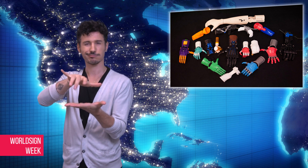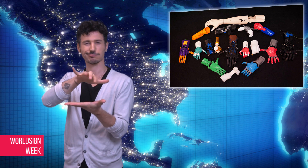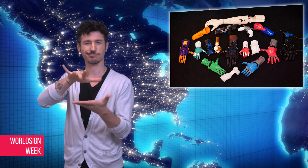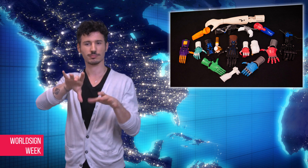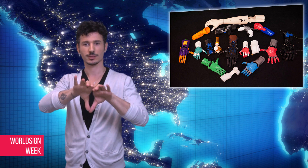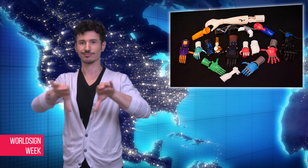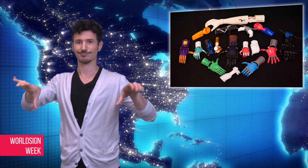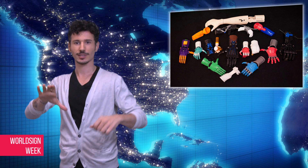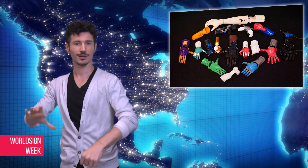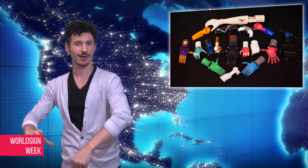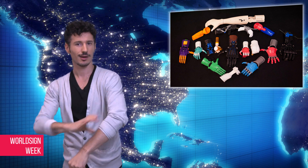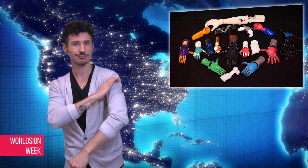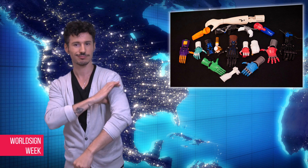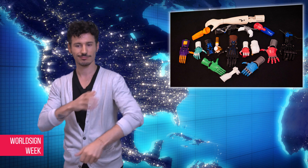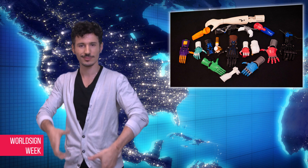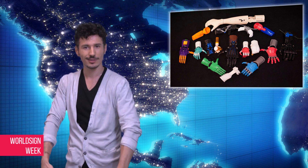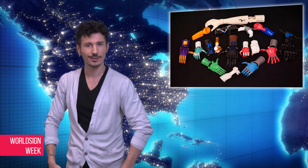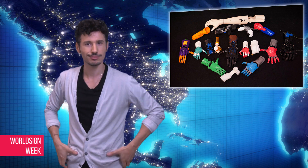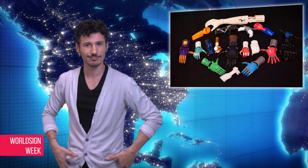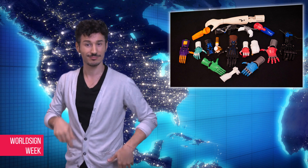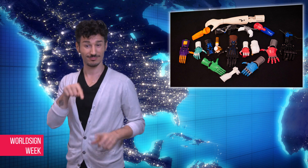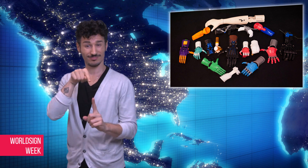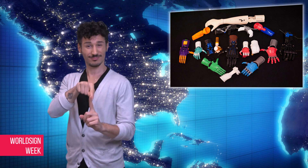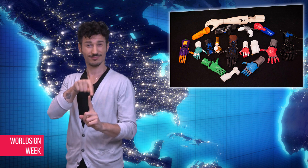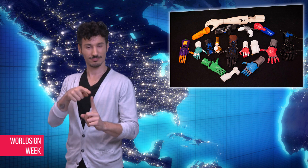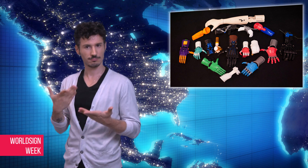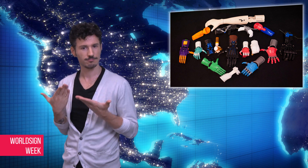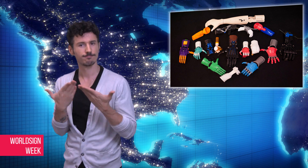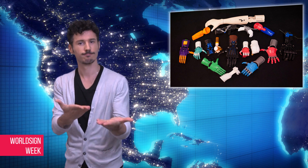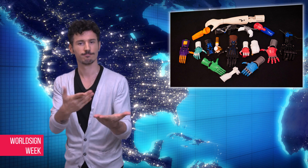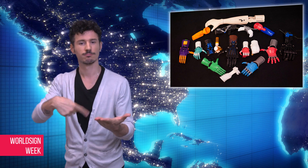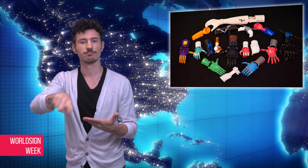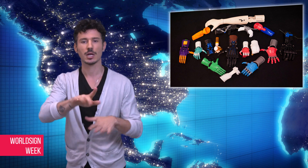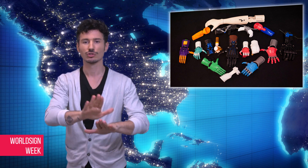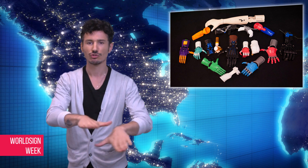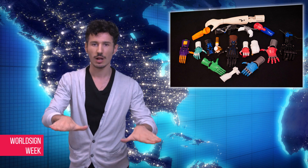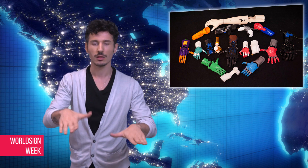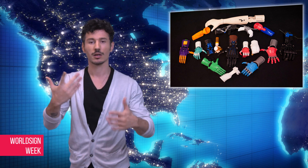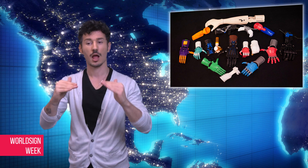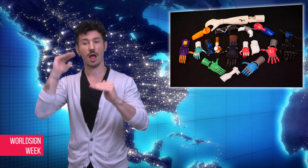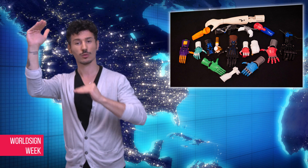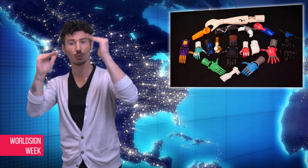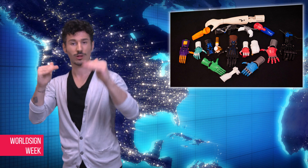non-commercial prosthetics limbs free of charge for